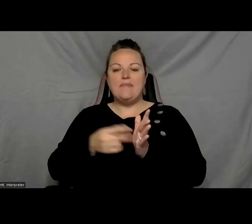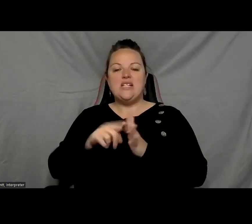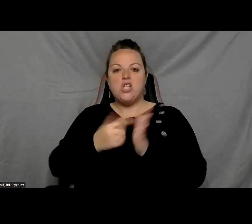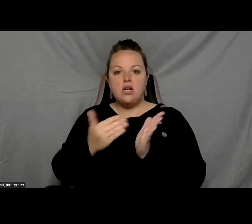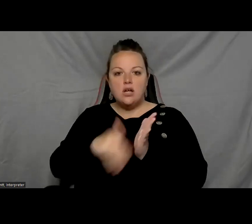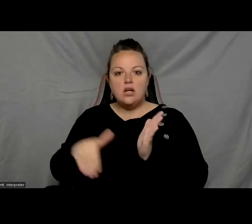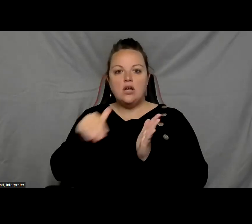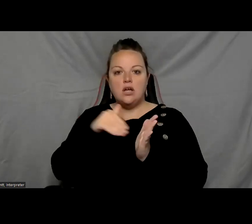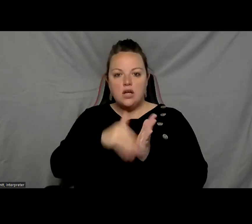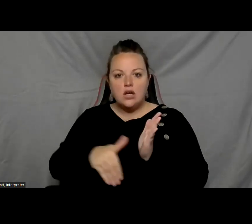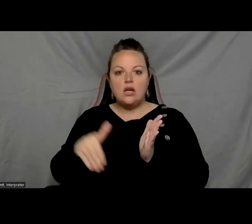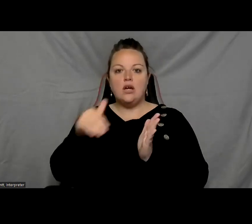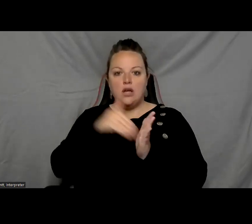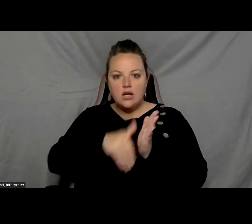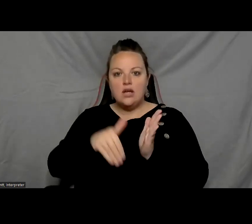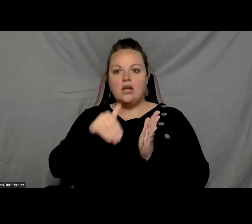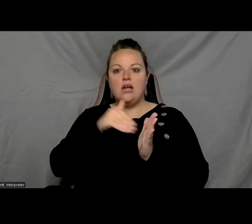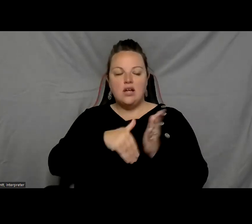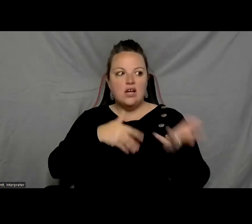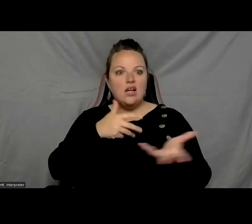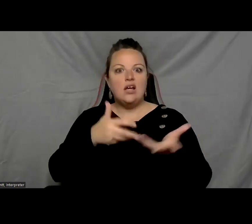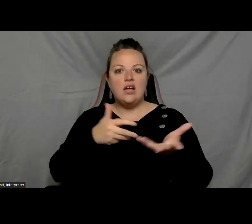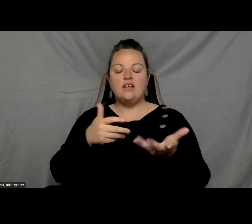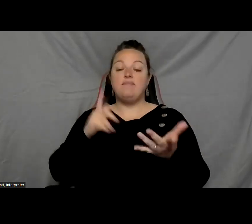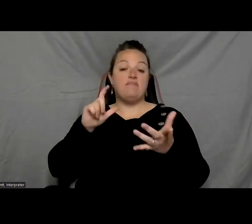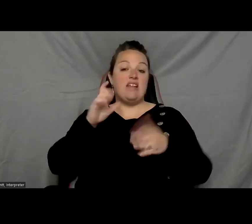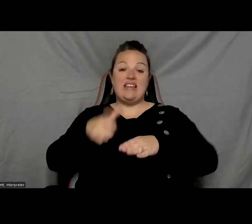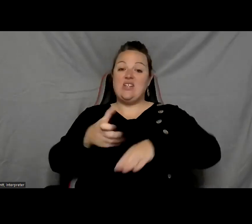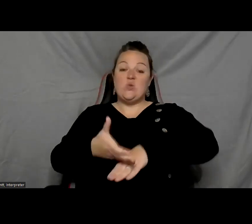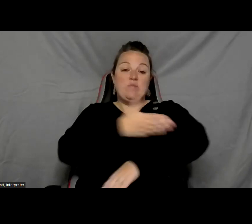We just have to do better. We're competing with local and corporate employers who offer